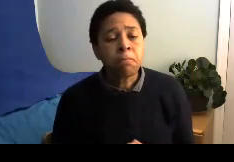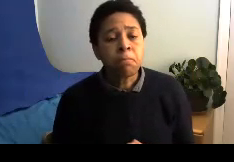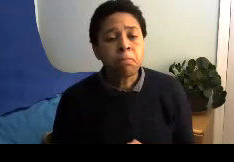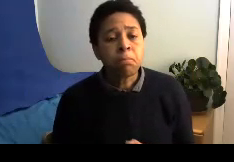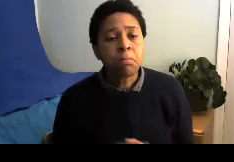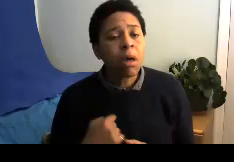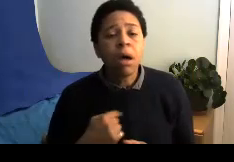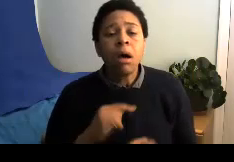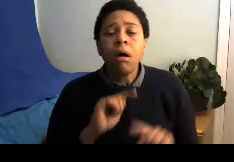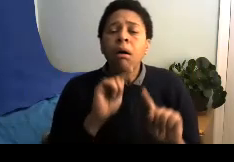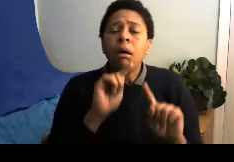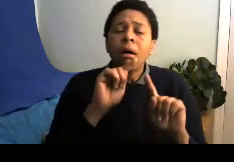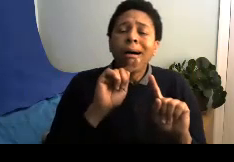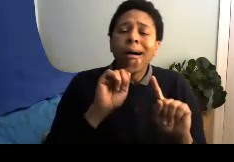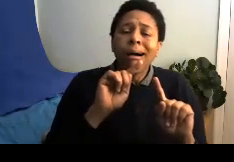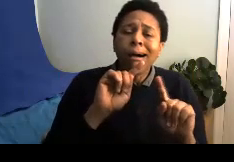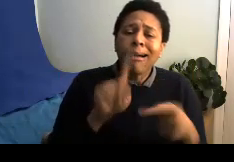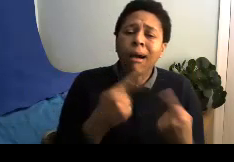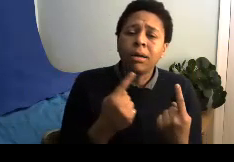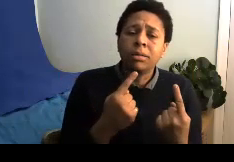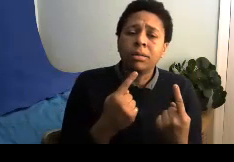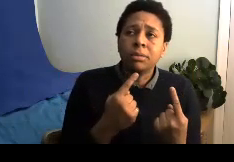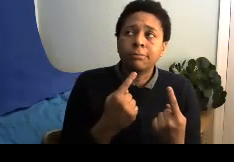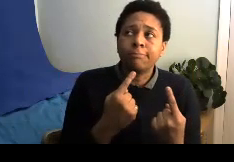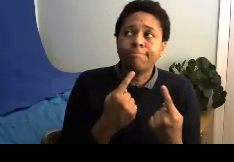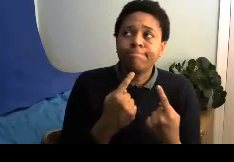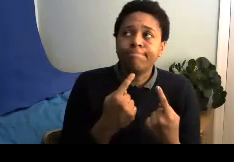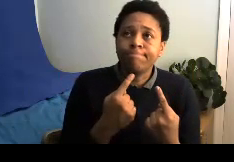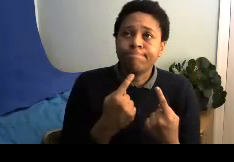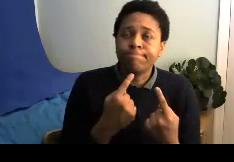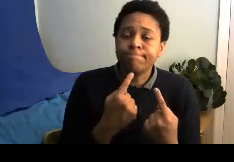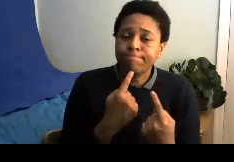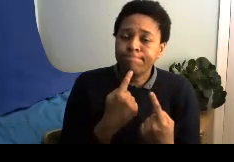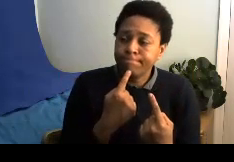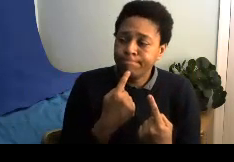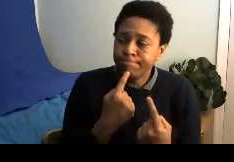much more than Rainbow Milk does have a future beyond, [Dan: Oh,